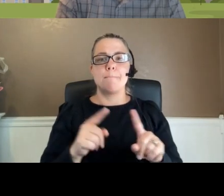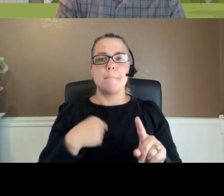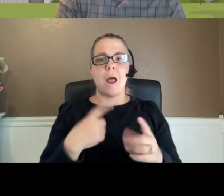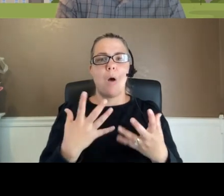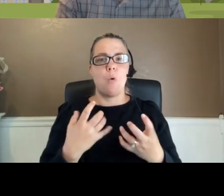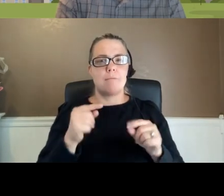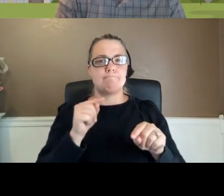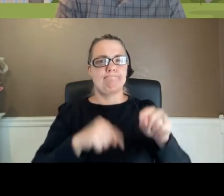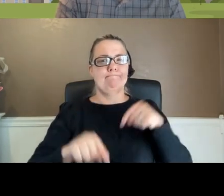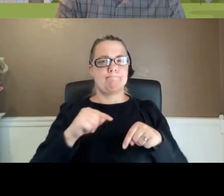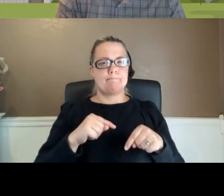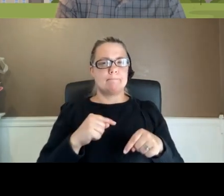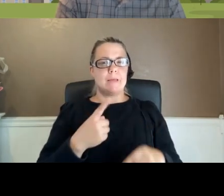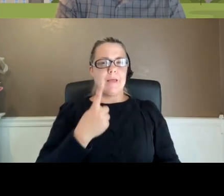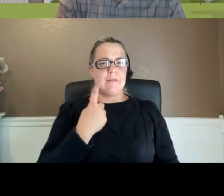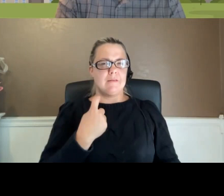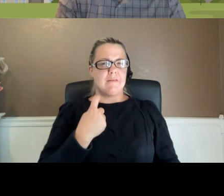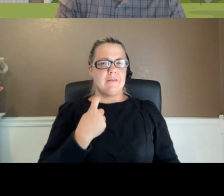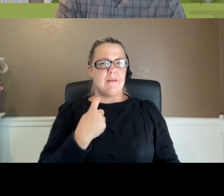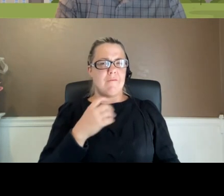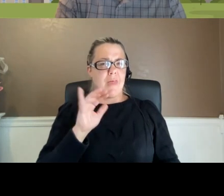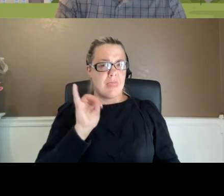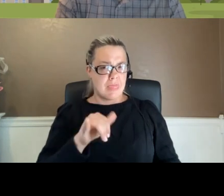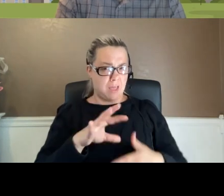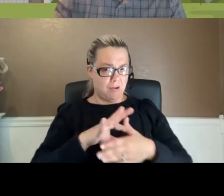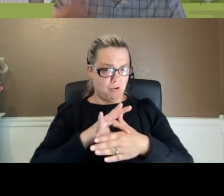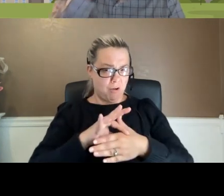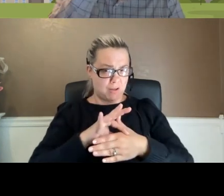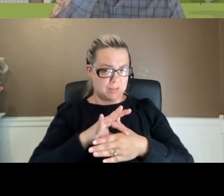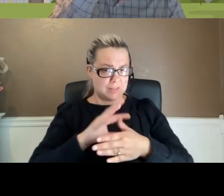is this content really meant to be a heading? These are the tags at the bottom of the page.